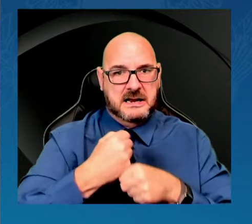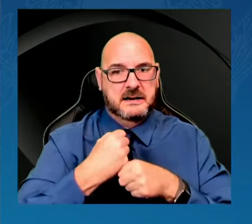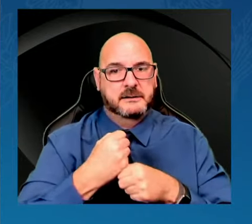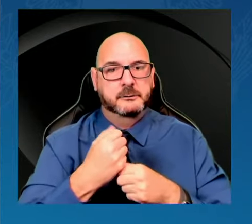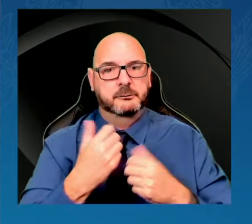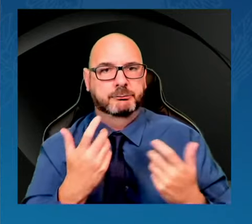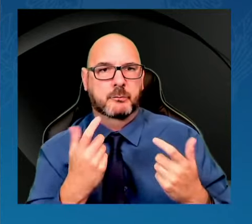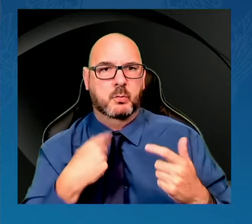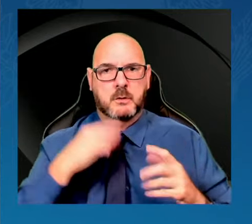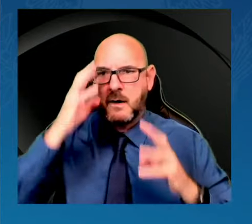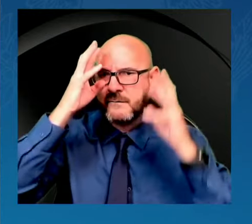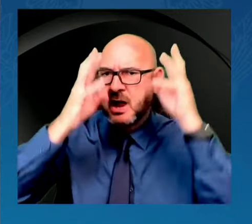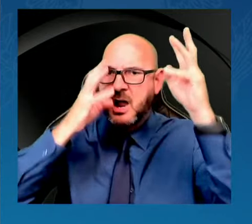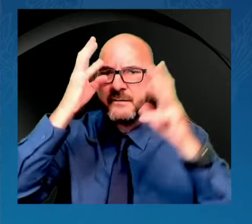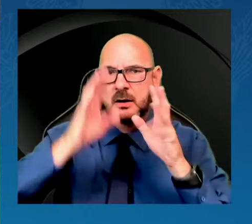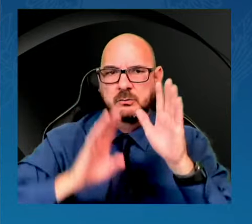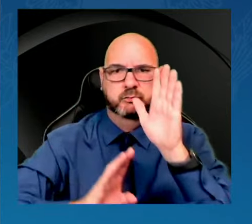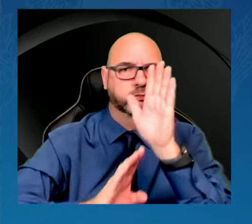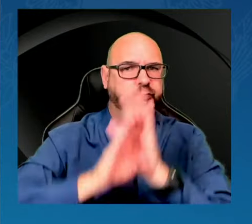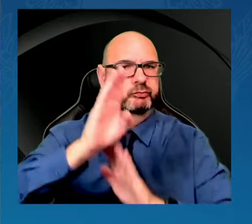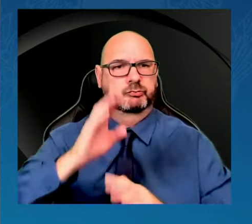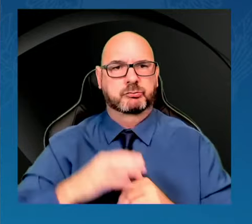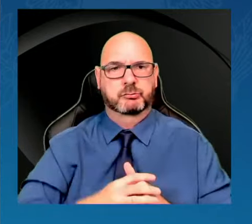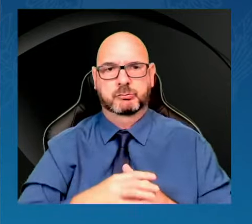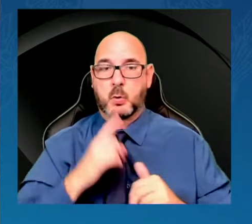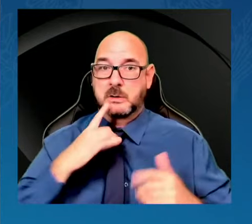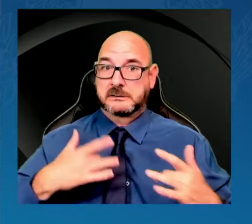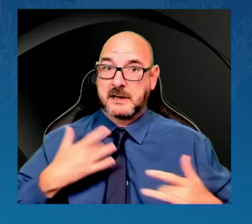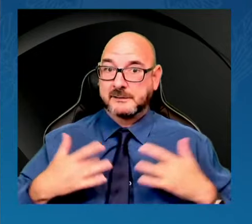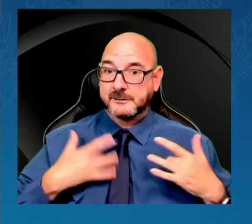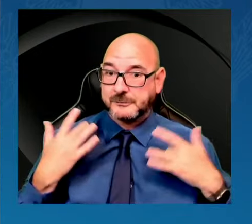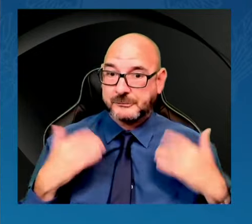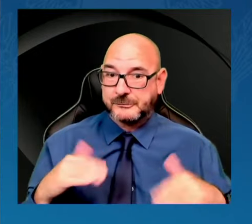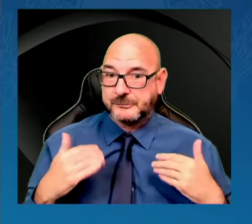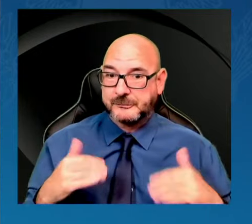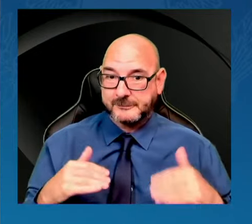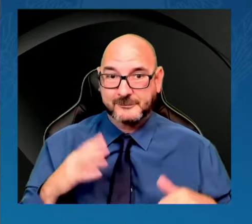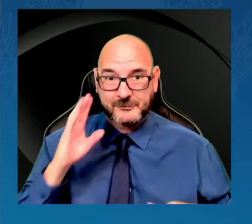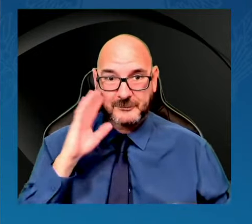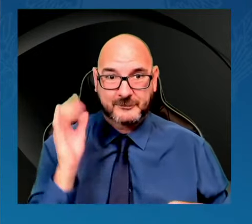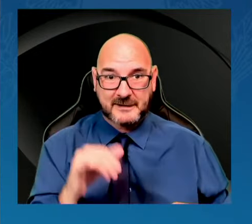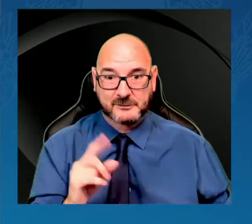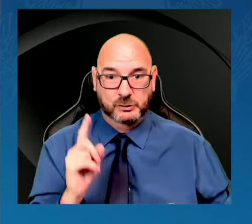You know, it's exciting. It's -- it's not only like, "Hey, let's throw out the life raft and everybody just pull it in."